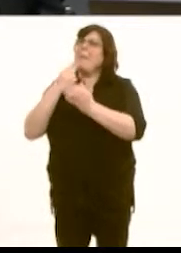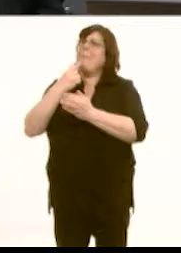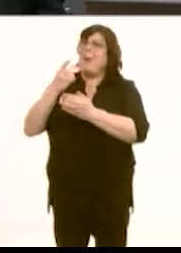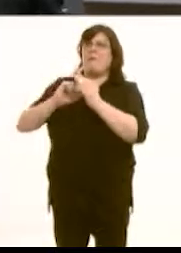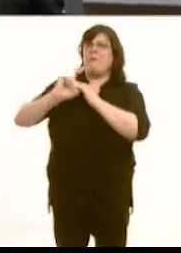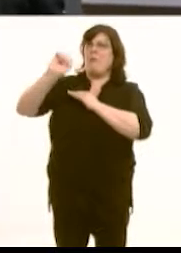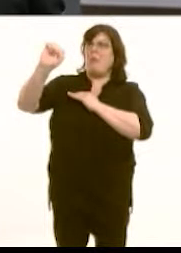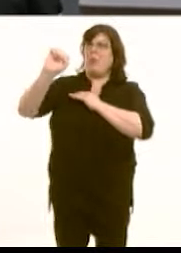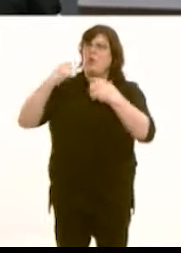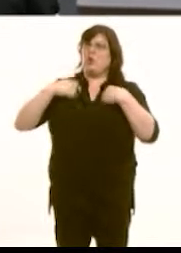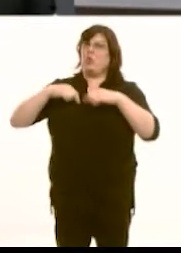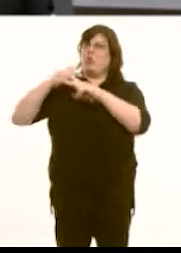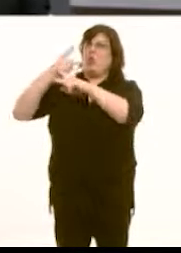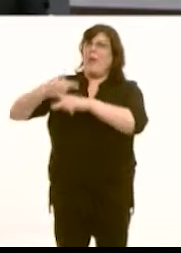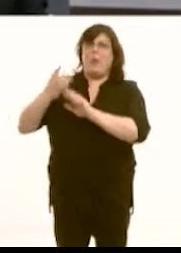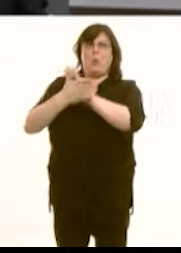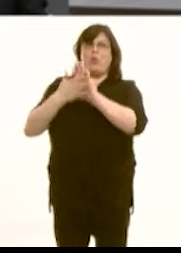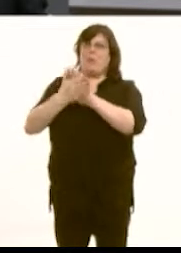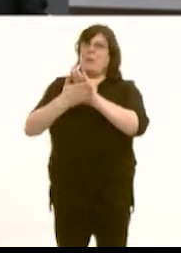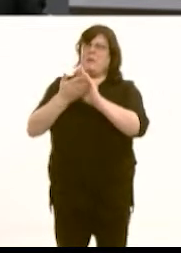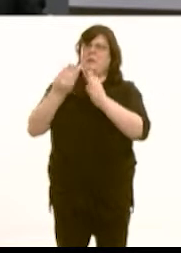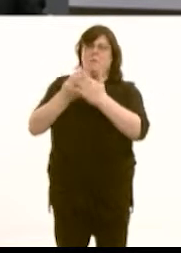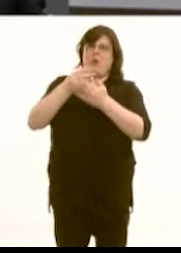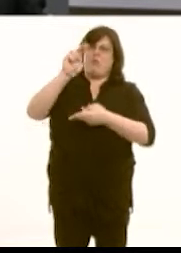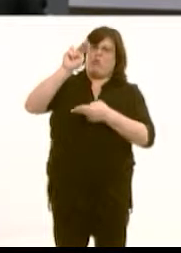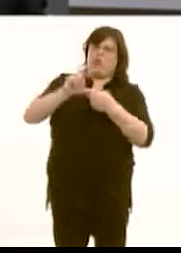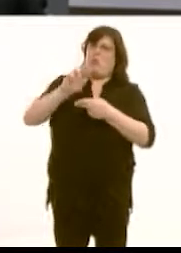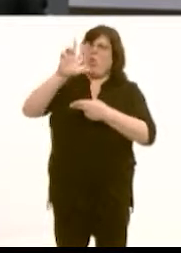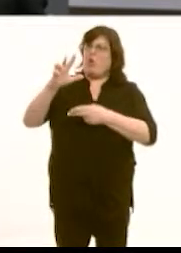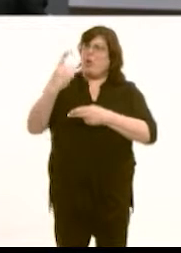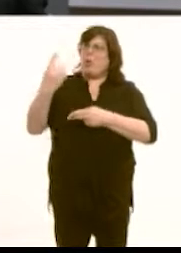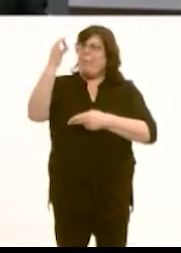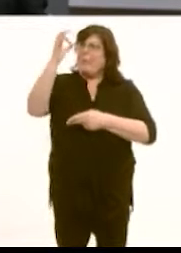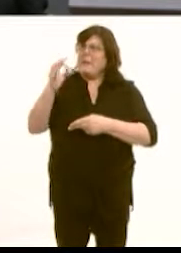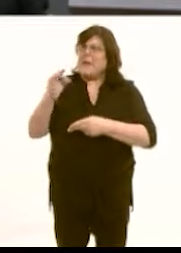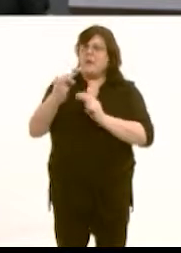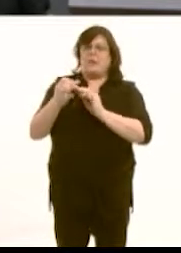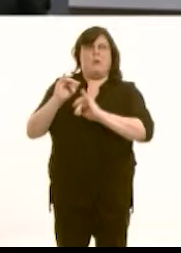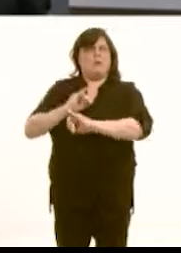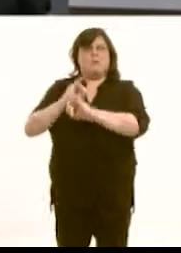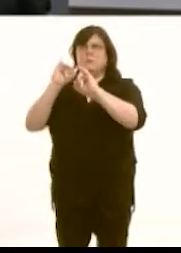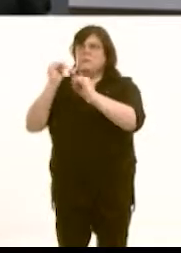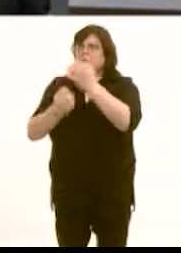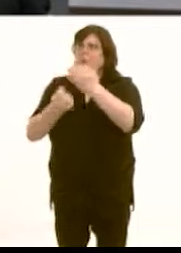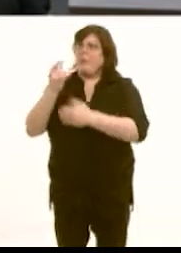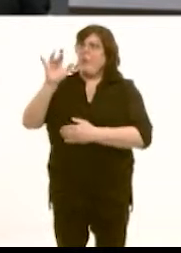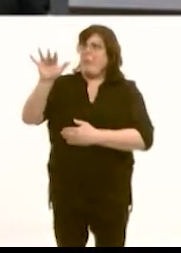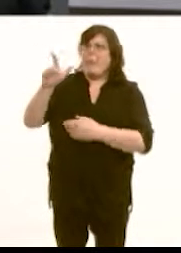31 per cent reduction that has led to devastating consequences in accident and emergency.